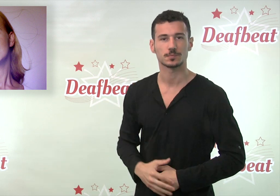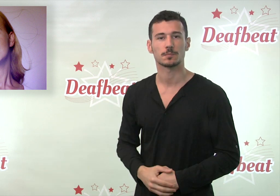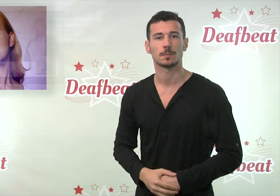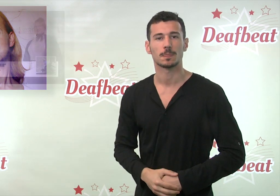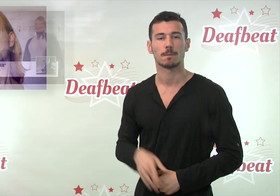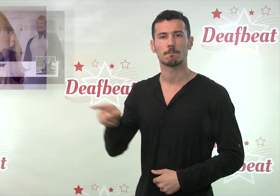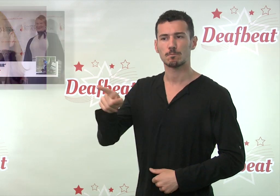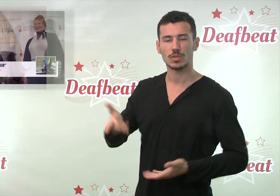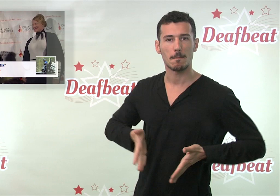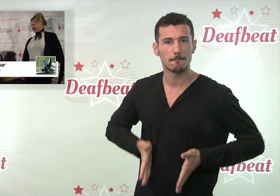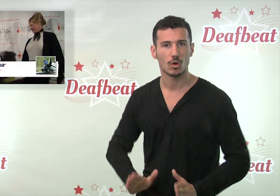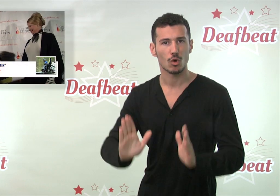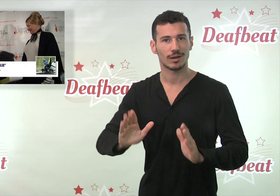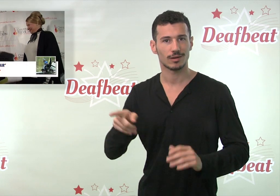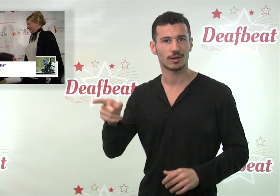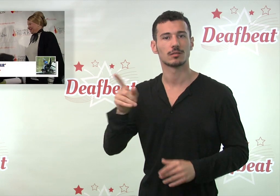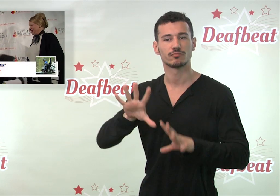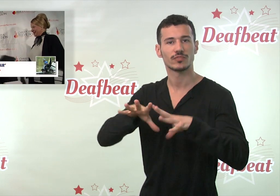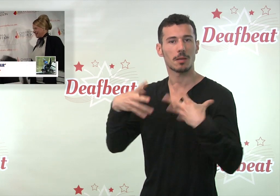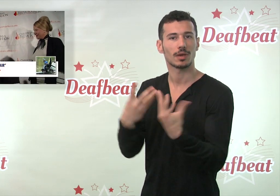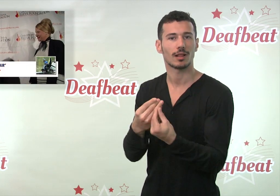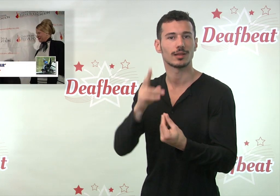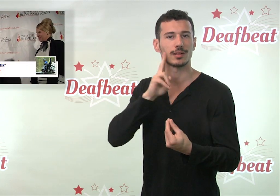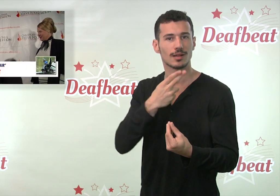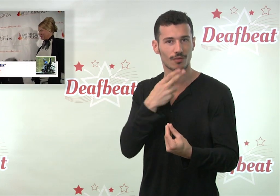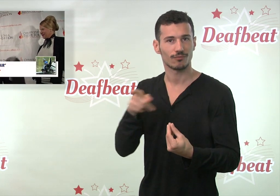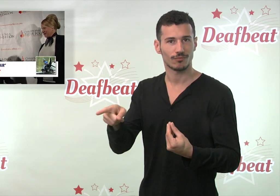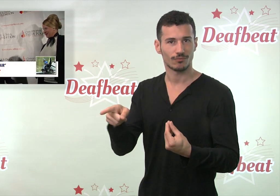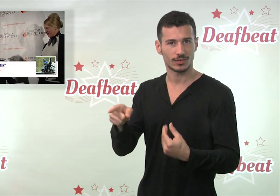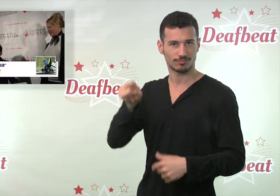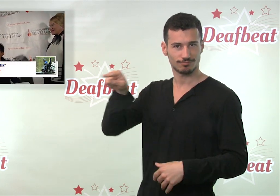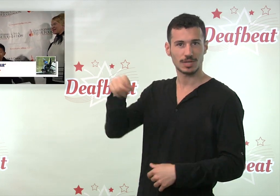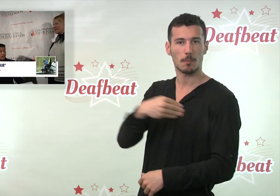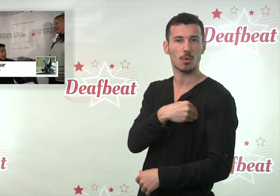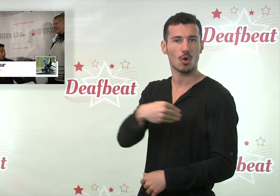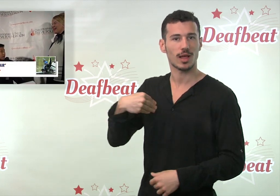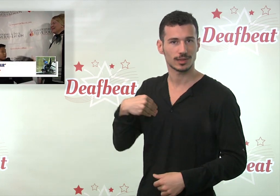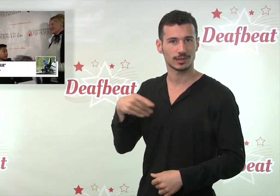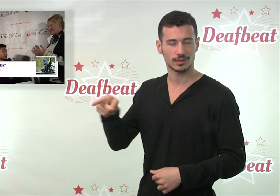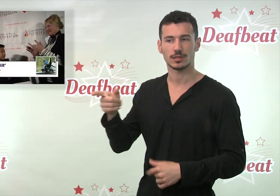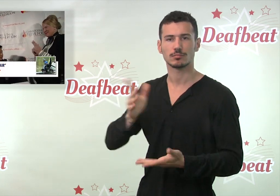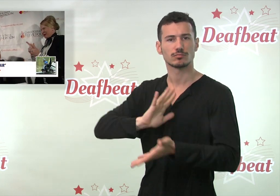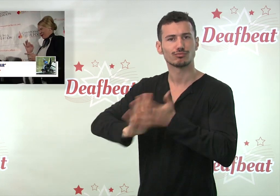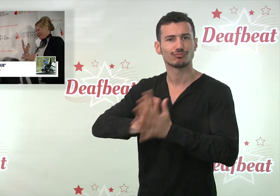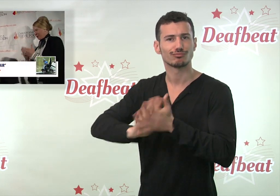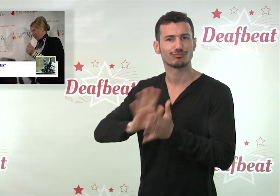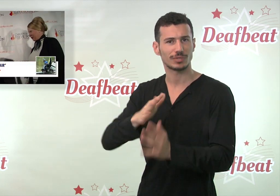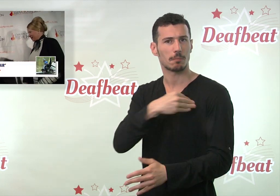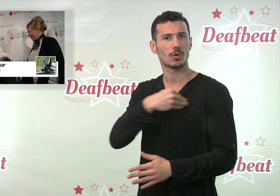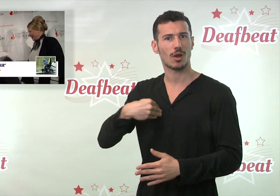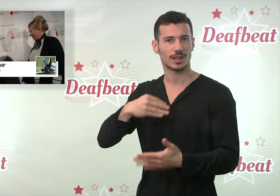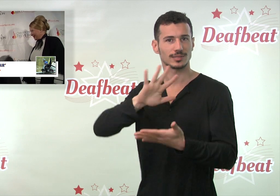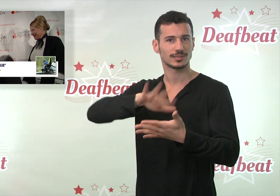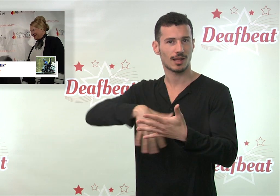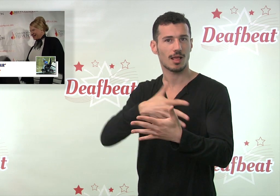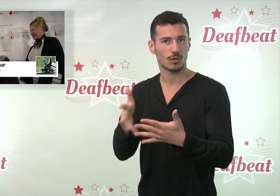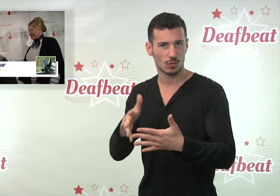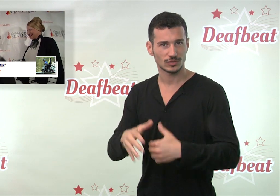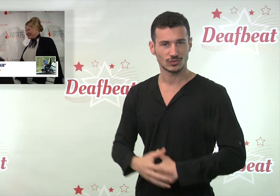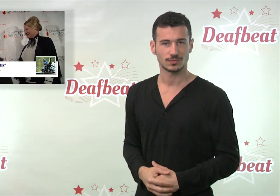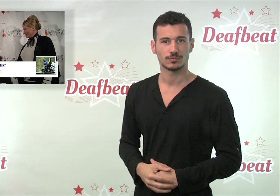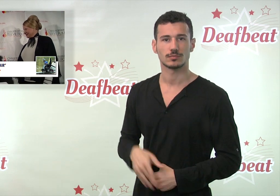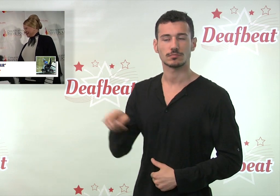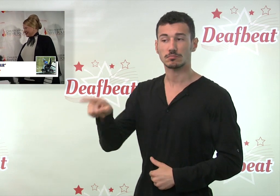She was born to Deaf parents in Poland and used Polish Sign Language at